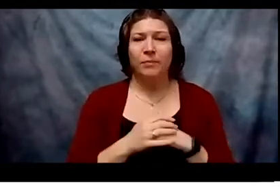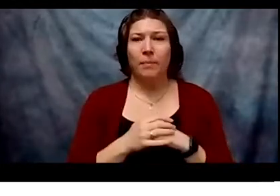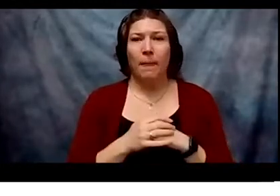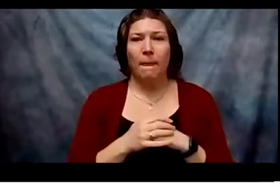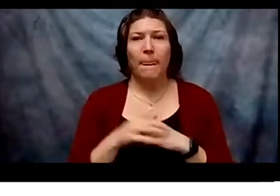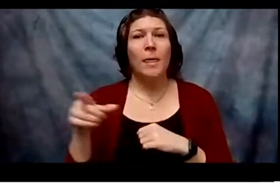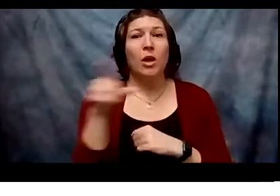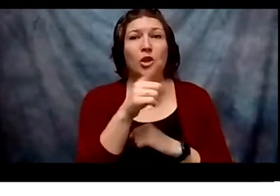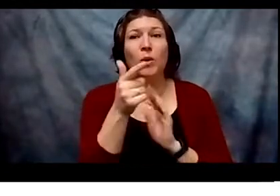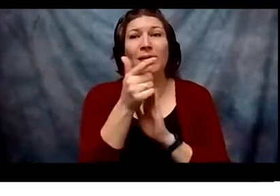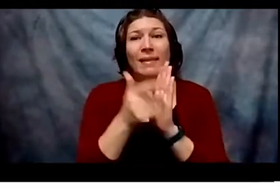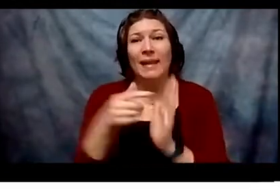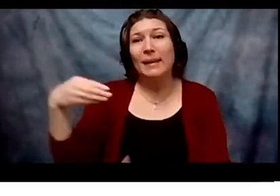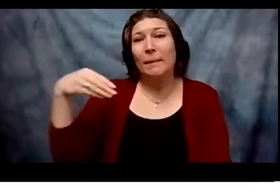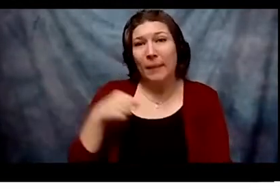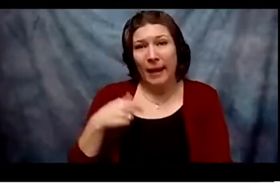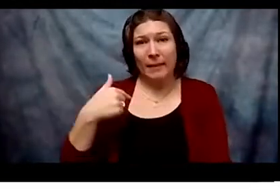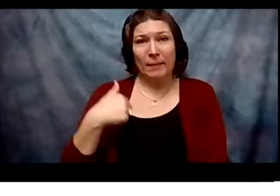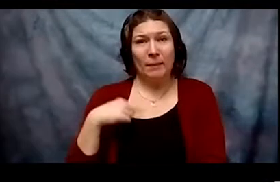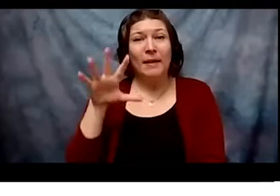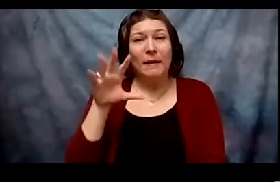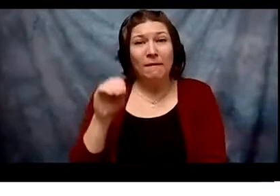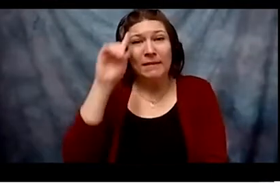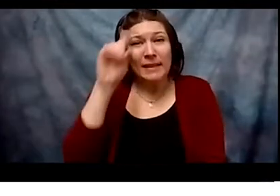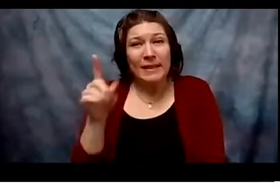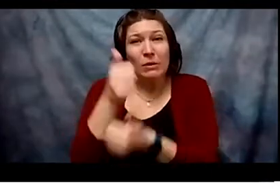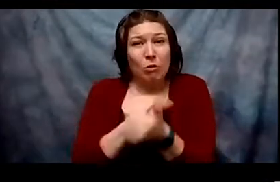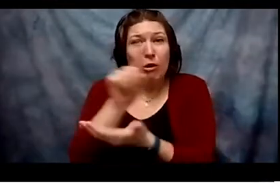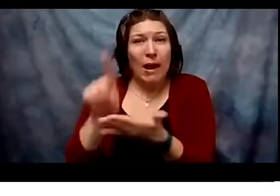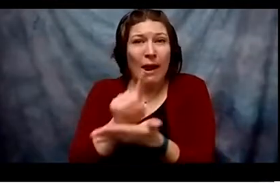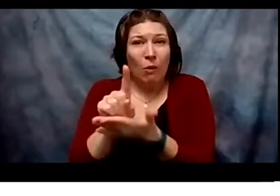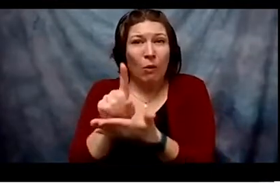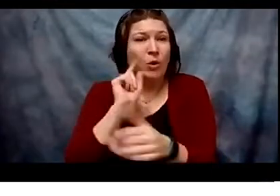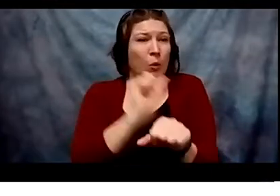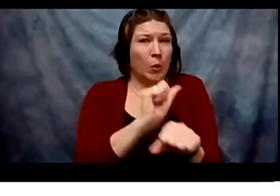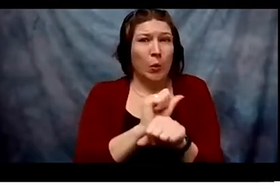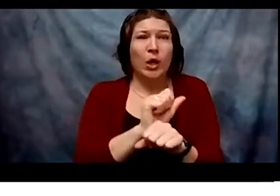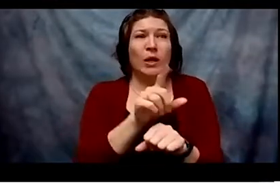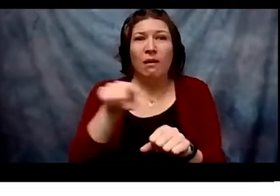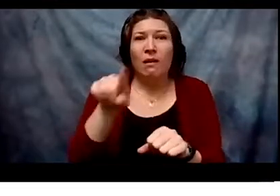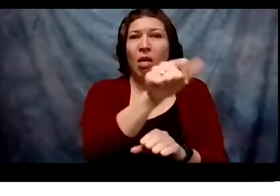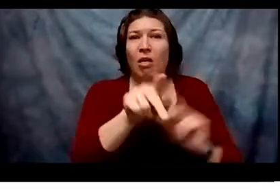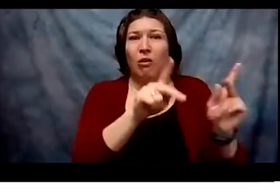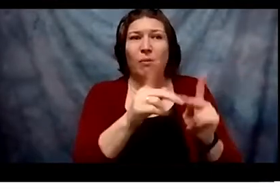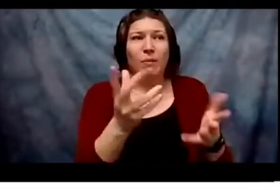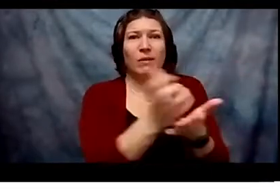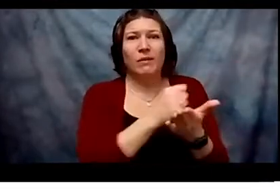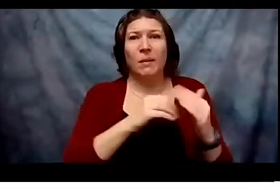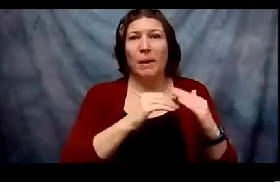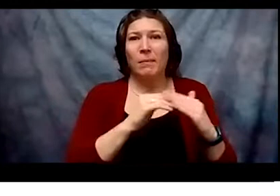me $0.50 an hour to work a job where everyone else gets minimum wage.